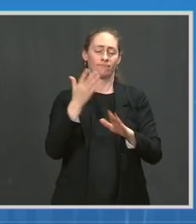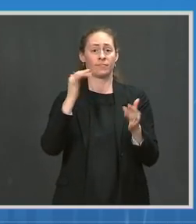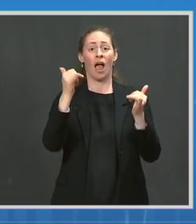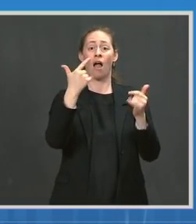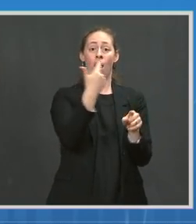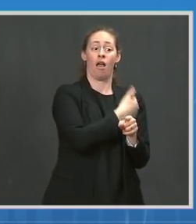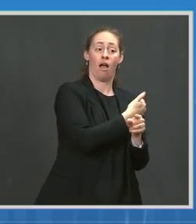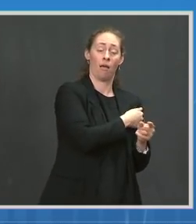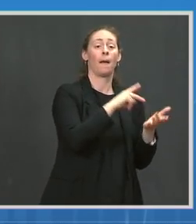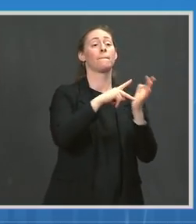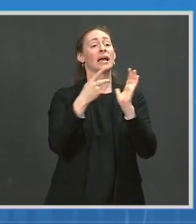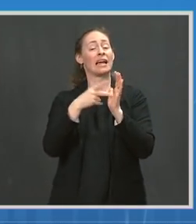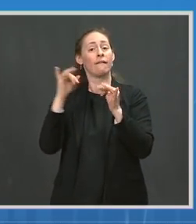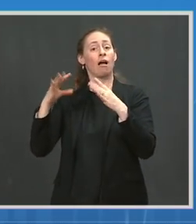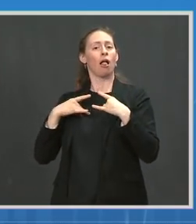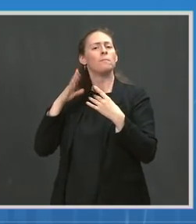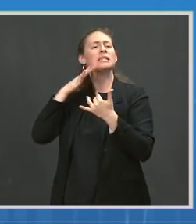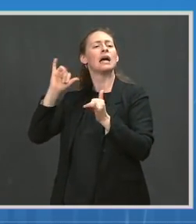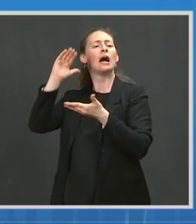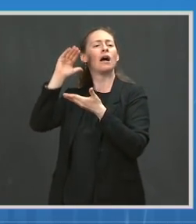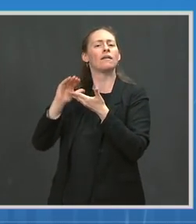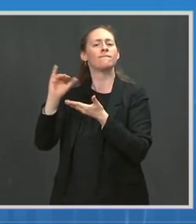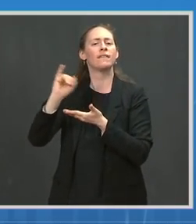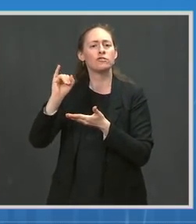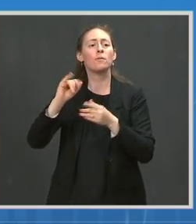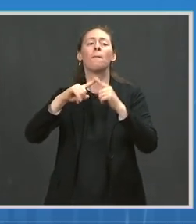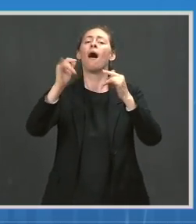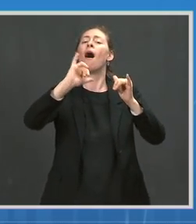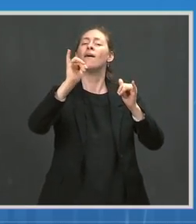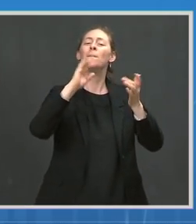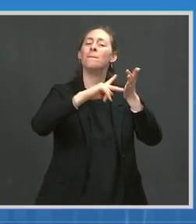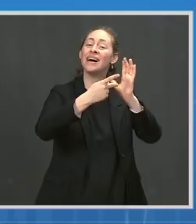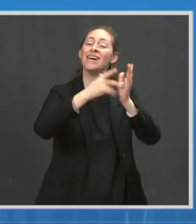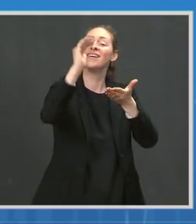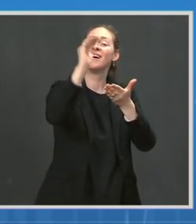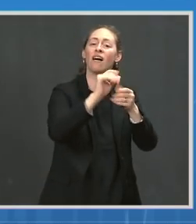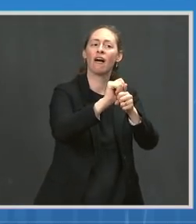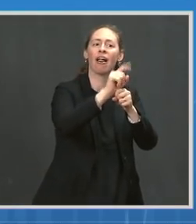which means fewer variants will emerge and fewer breakthrough infections will occur